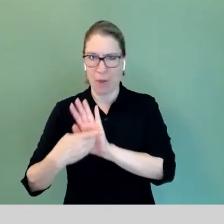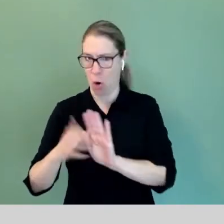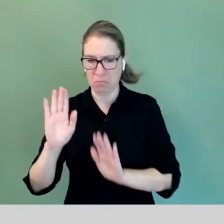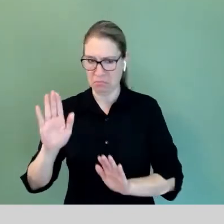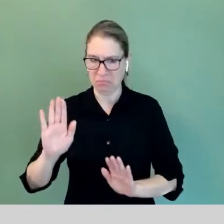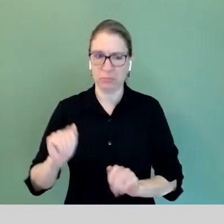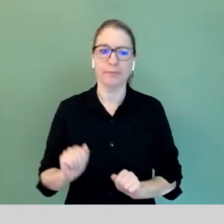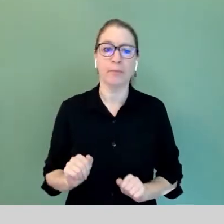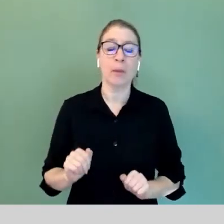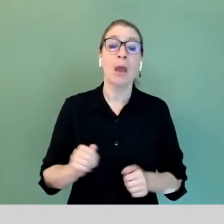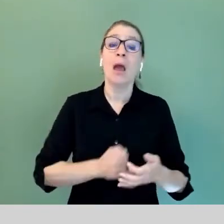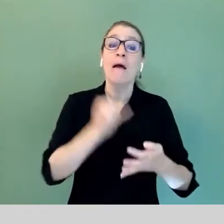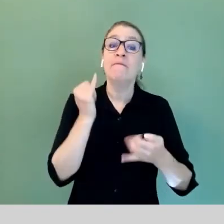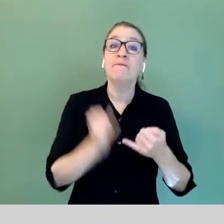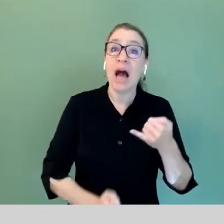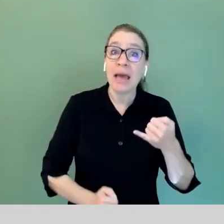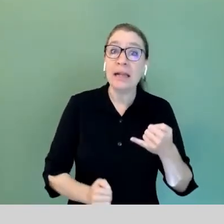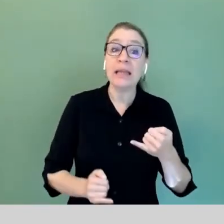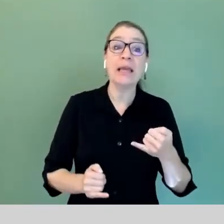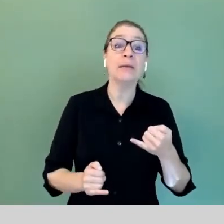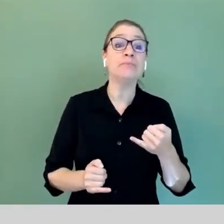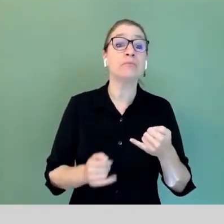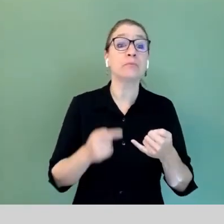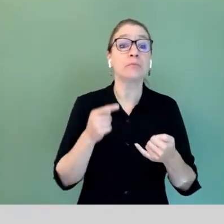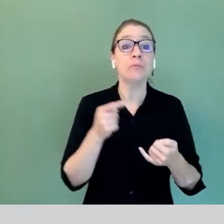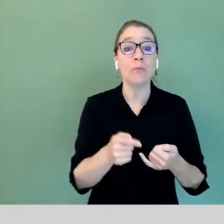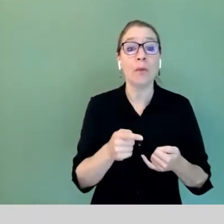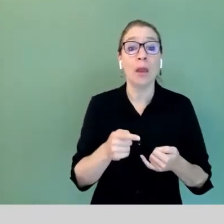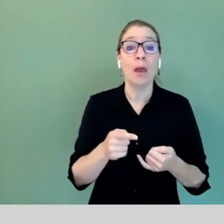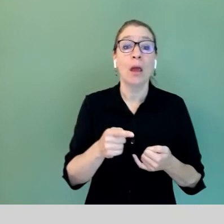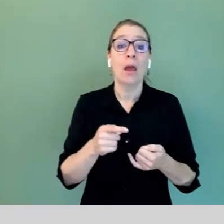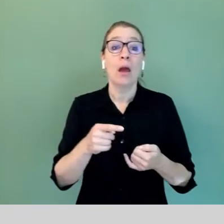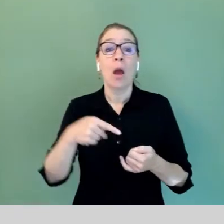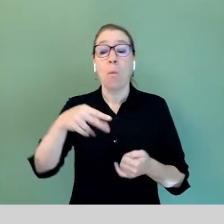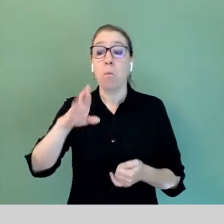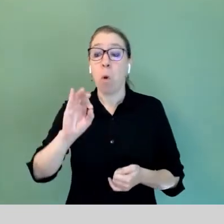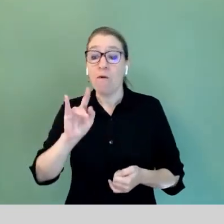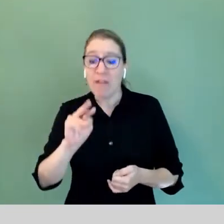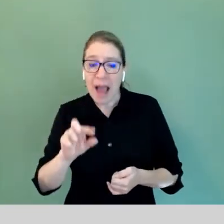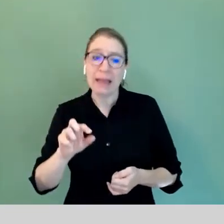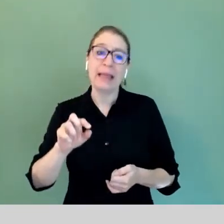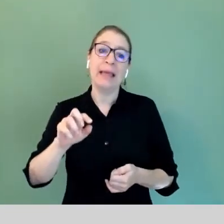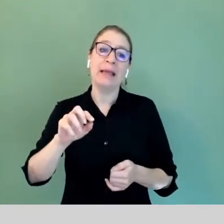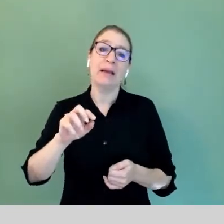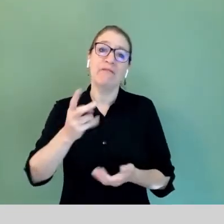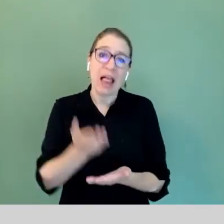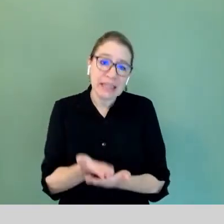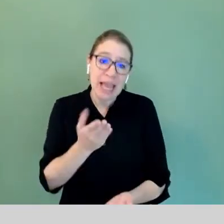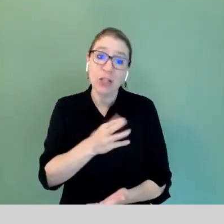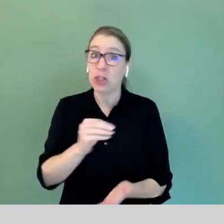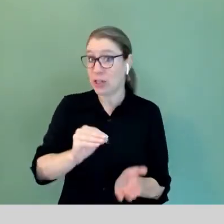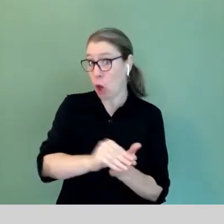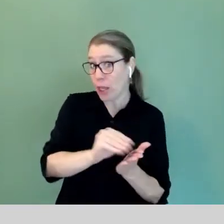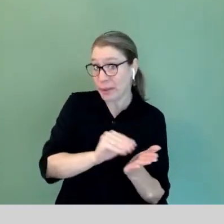And then finally in that space of profiling validation, also documentation, we have a tool called Great Expectations,